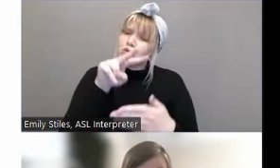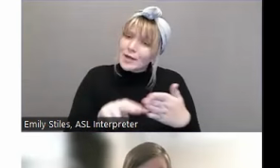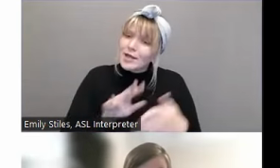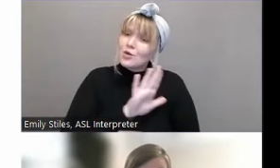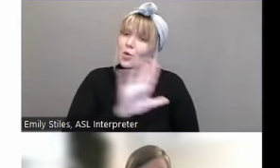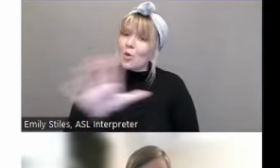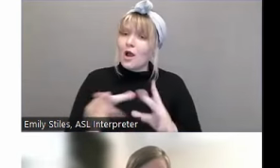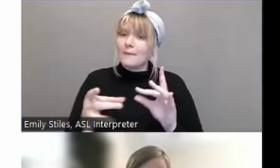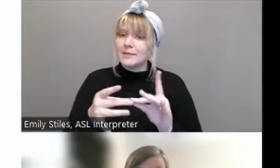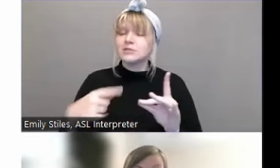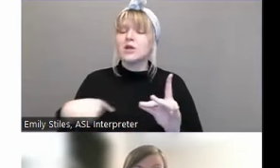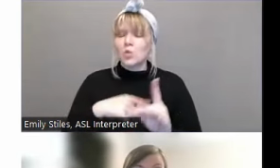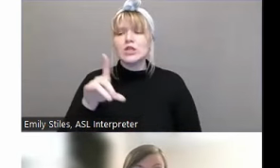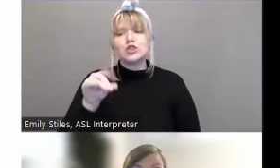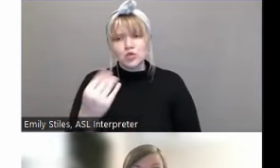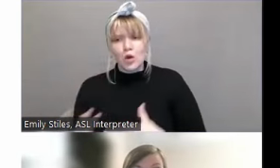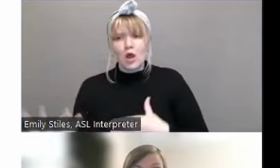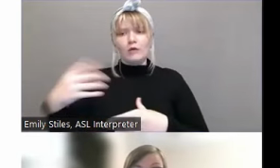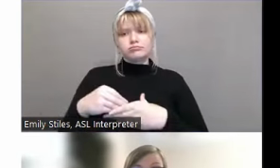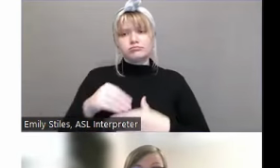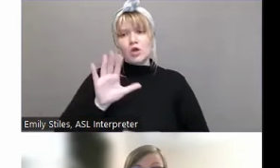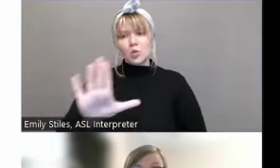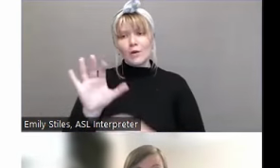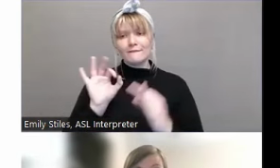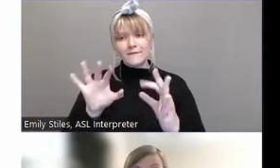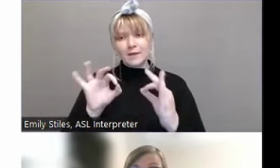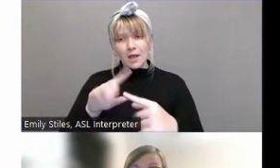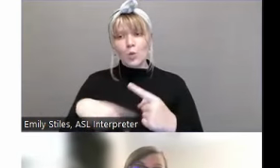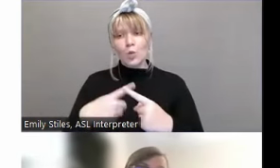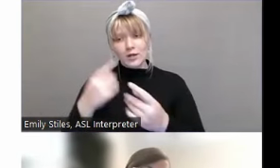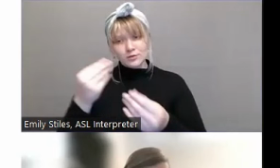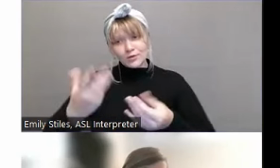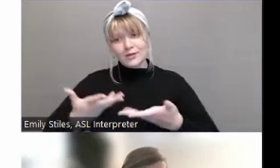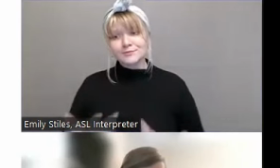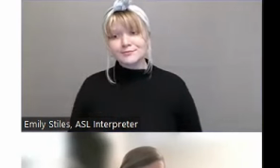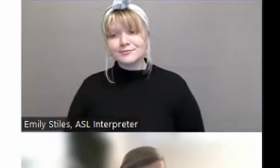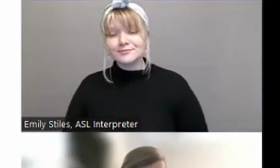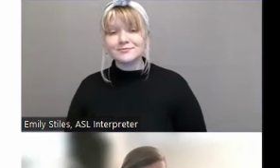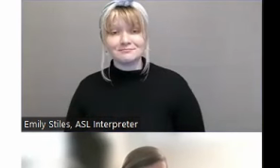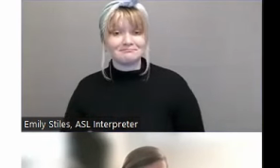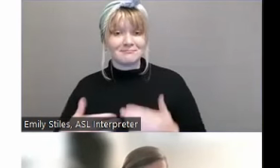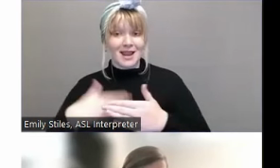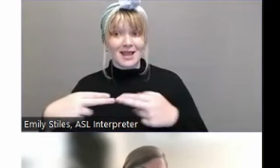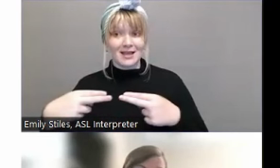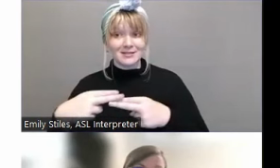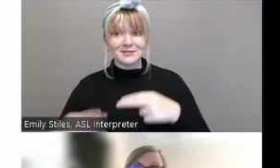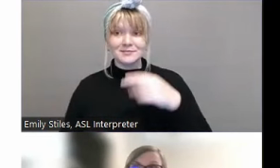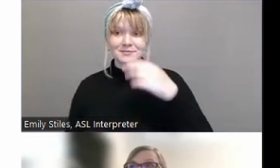input when you are providing information. Next slide.